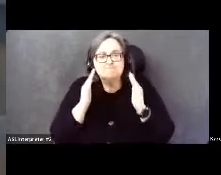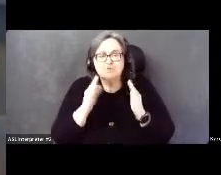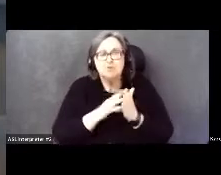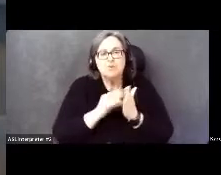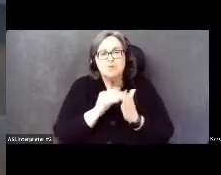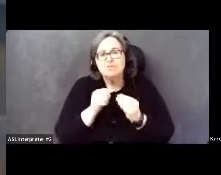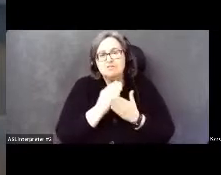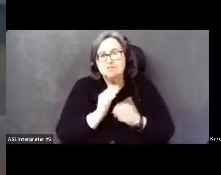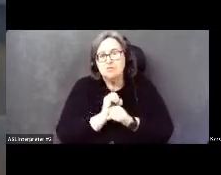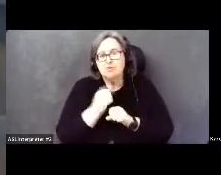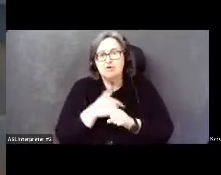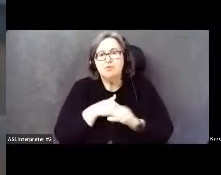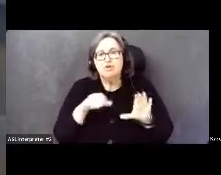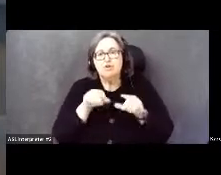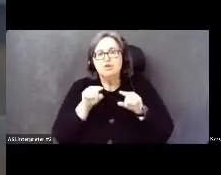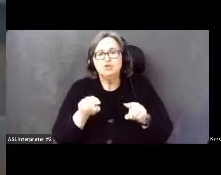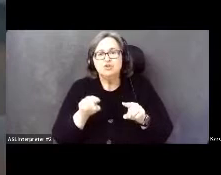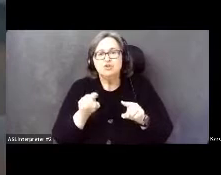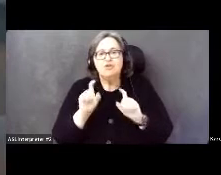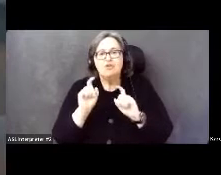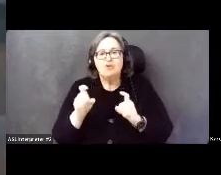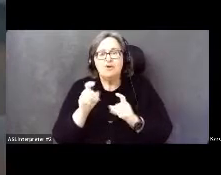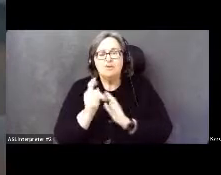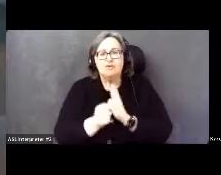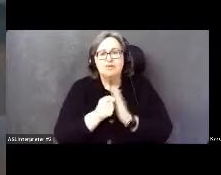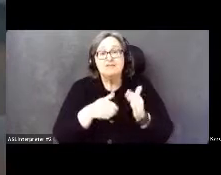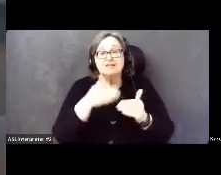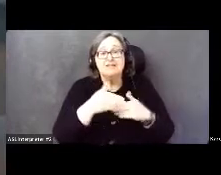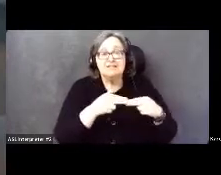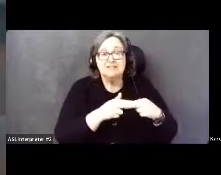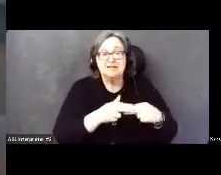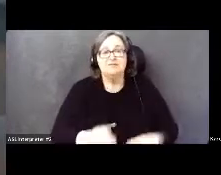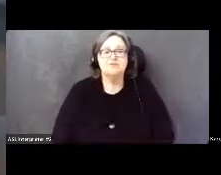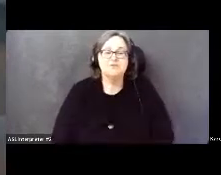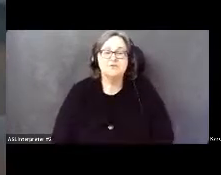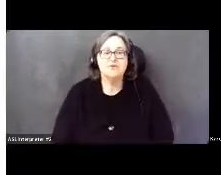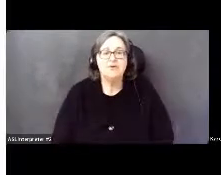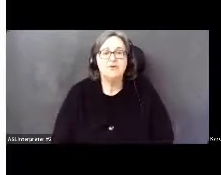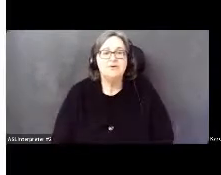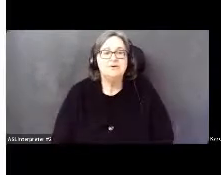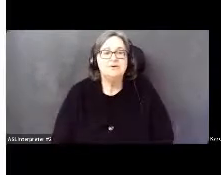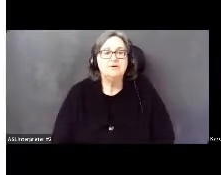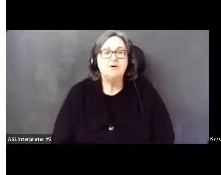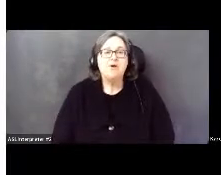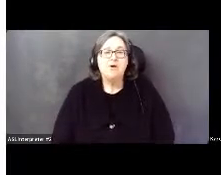of the work that we've been doing in the grant periods. Next slide. What I'll be doing is